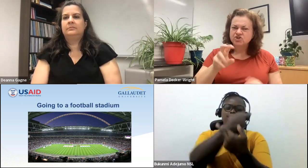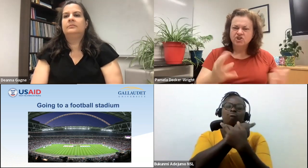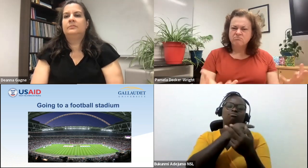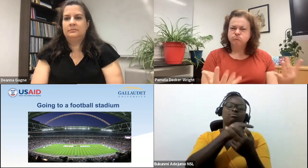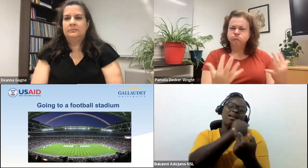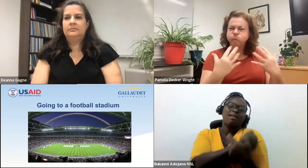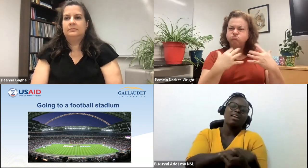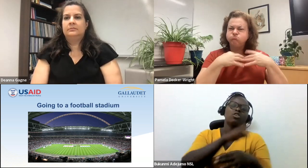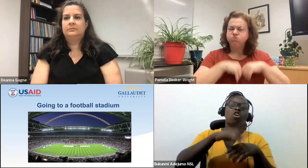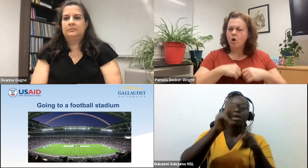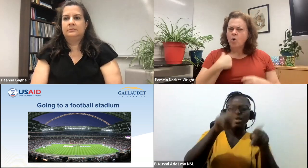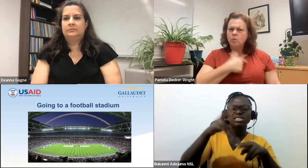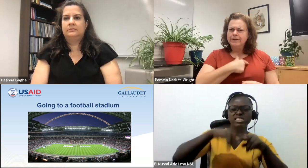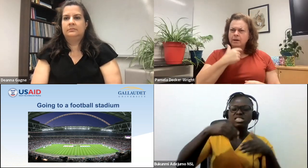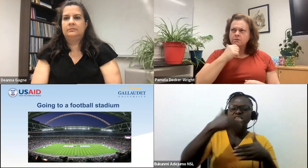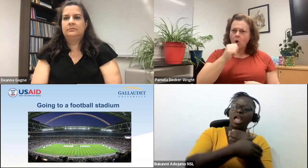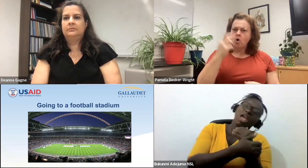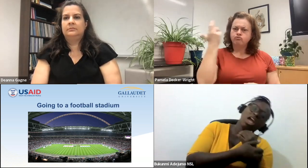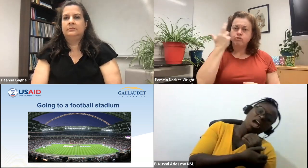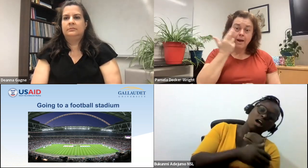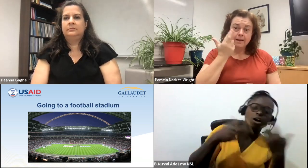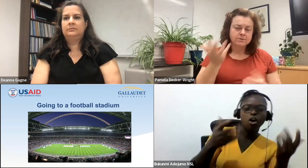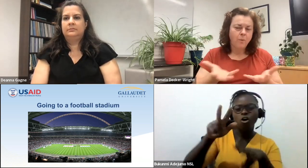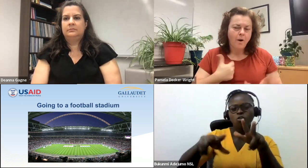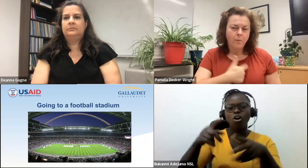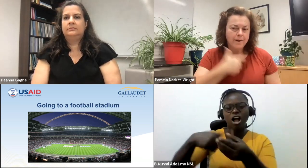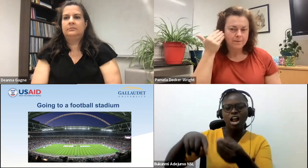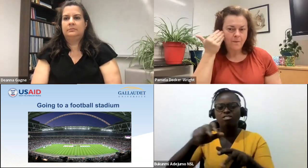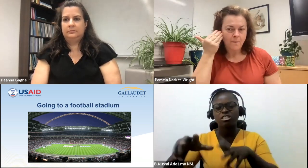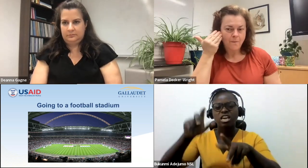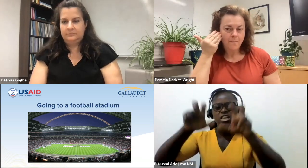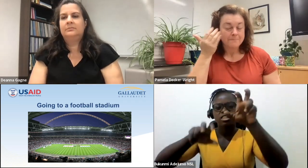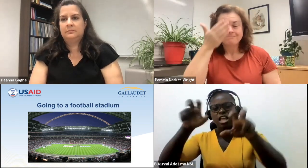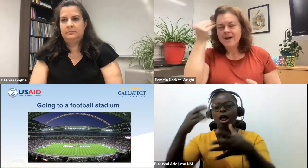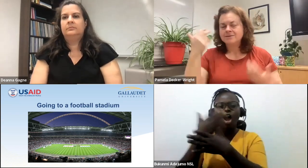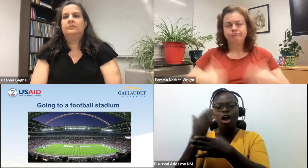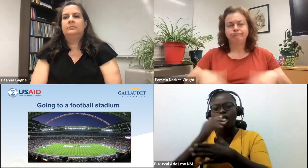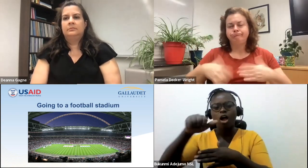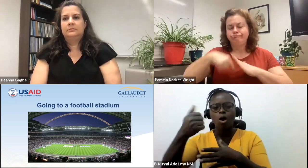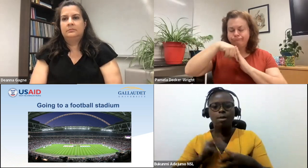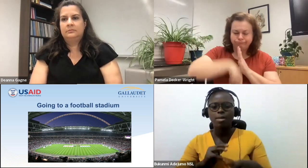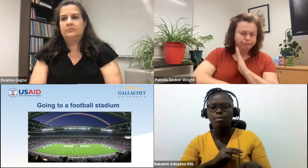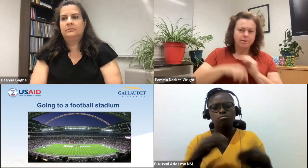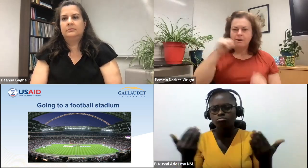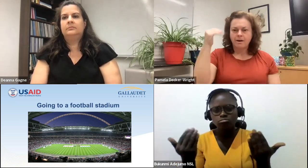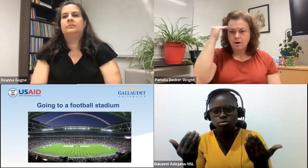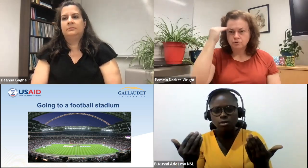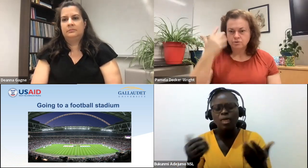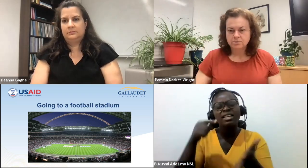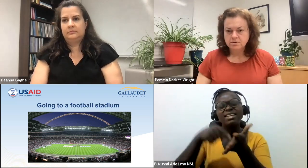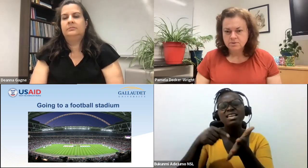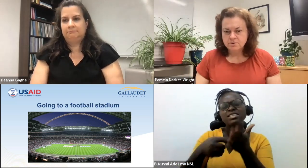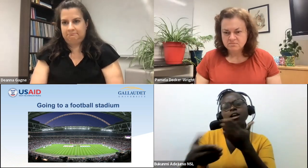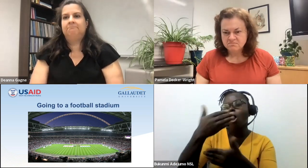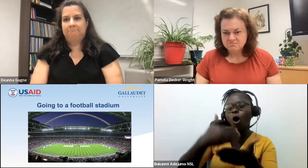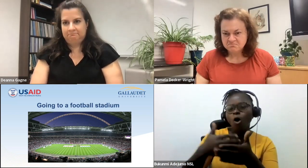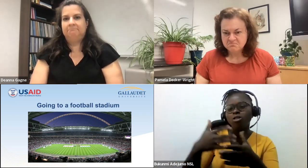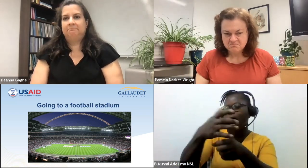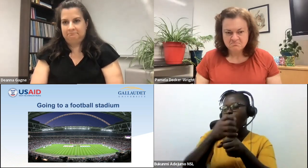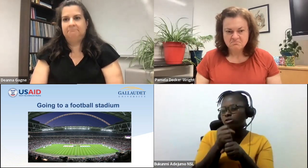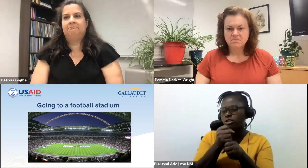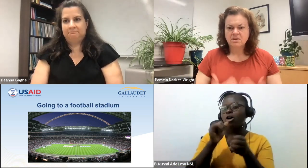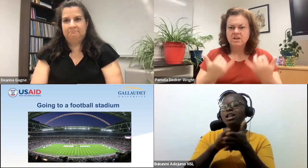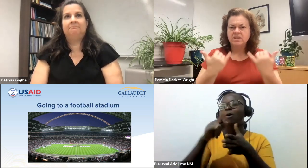This is all acquisition that we take in. We've learned this, and we might not realize it at the moment. We're learning it, but we are learning a lot of complex information.